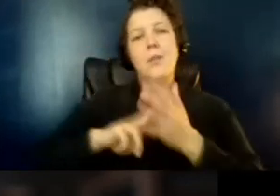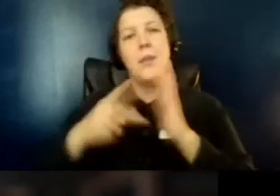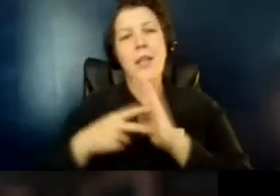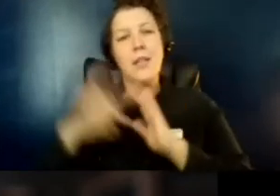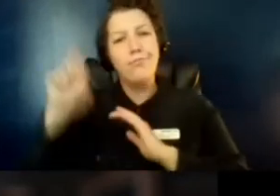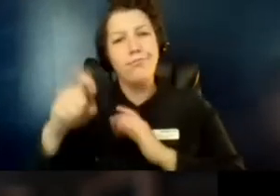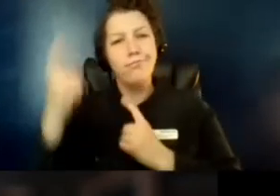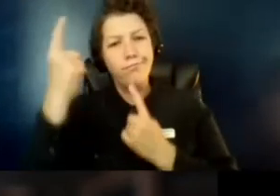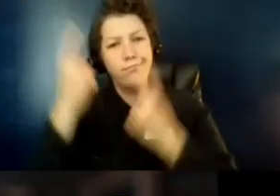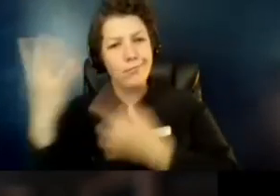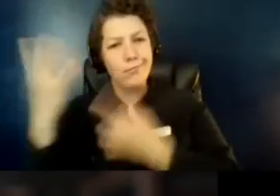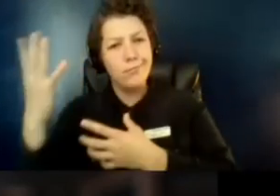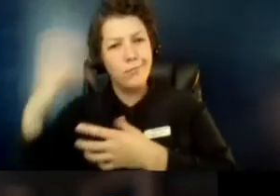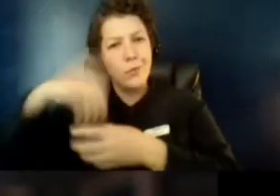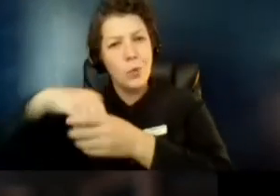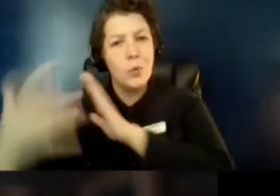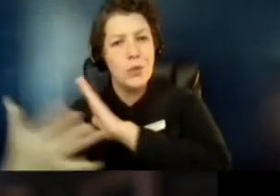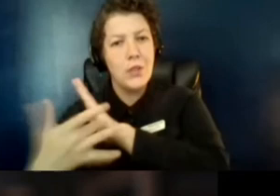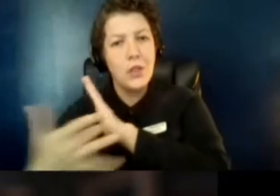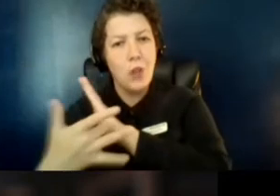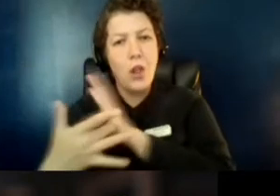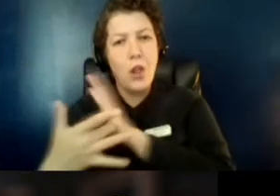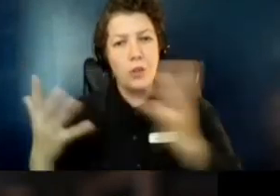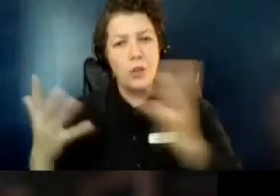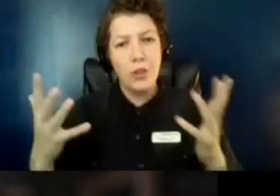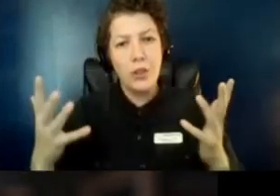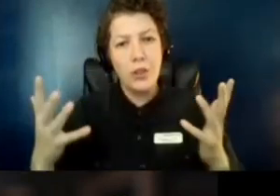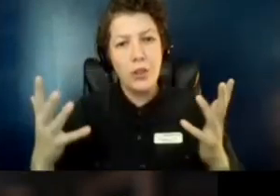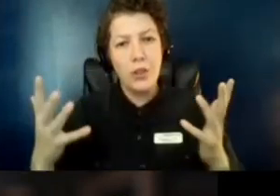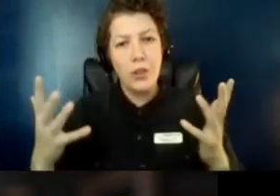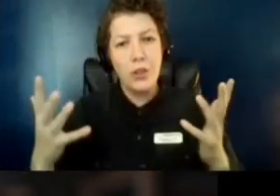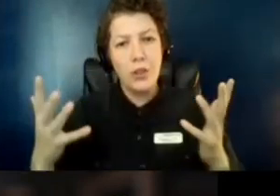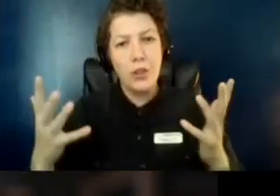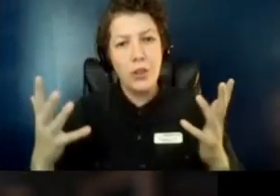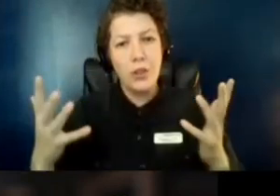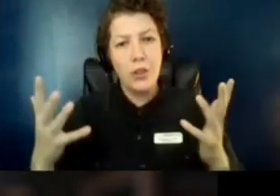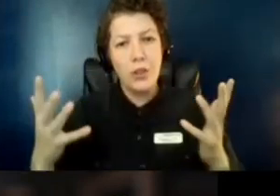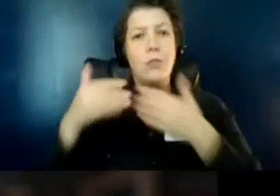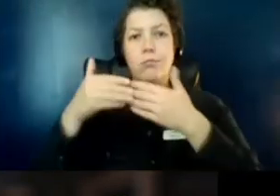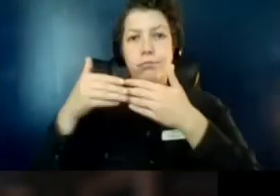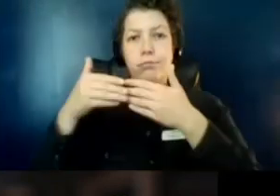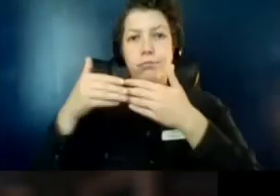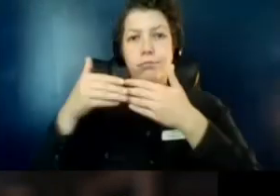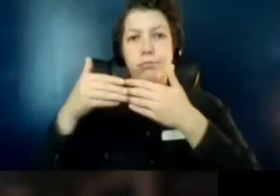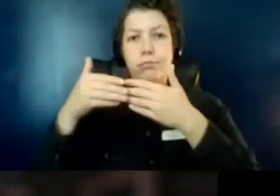the technology. And then everything that gets produced gets produced to meet those needs.